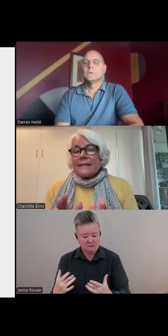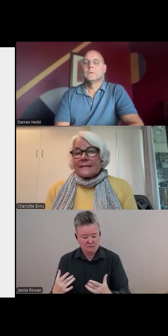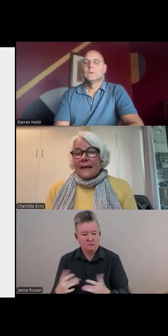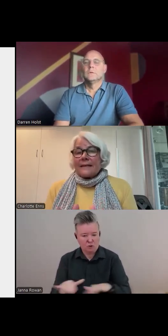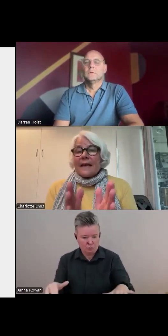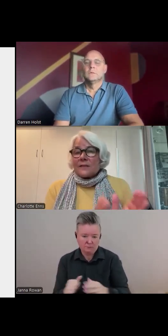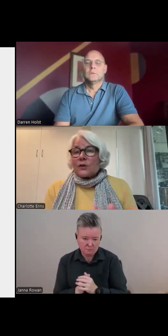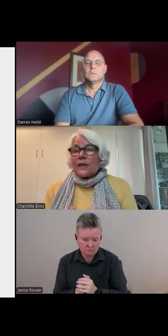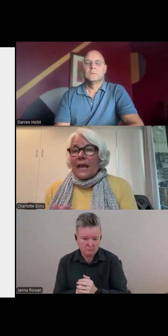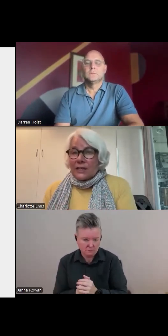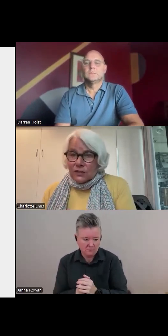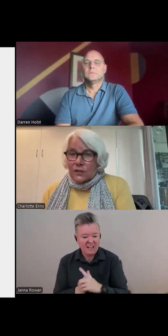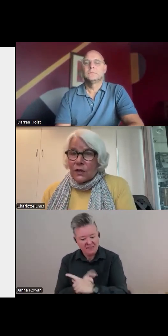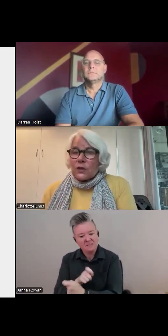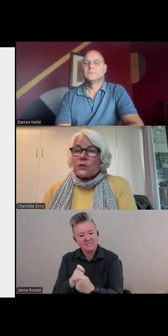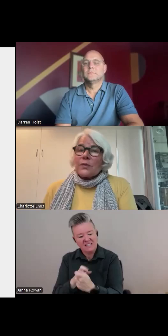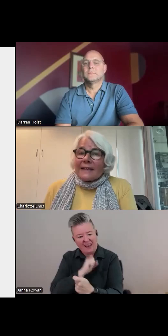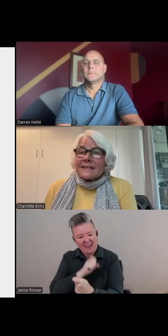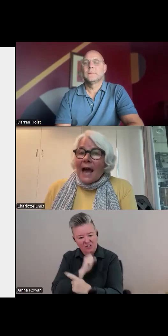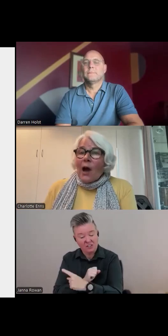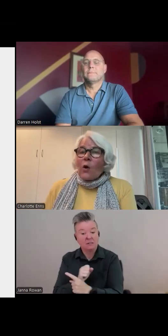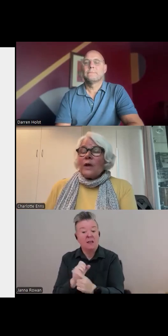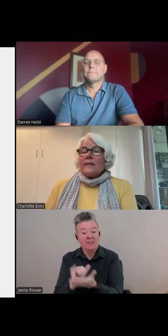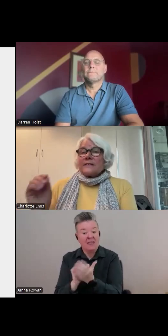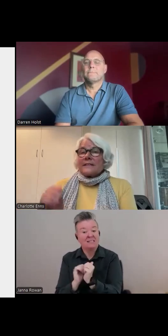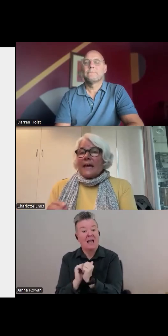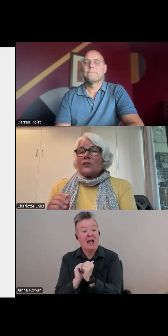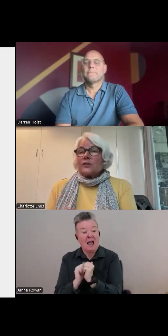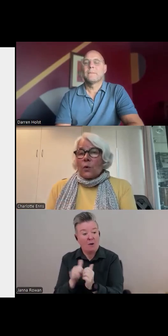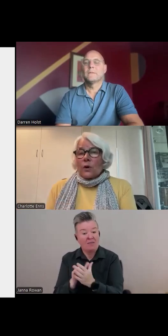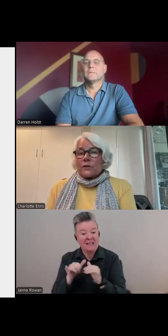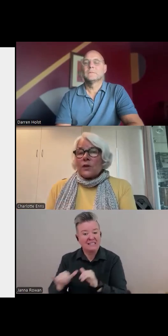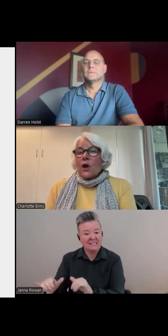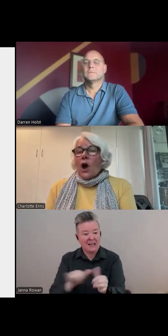in this case, at certain ages. So that's how the standard scores